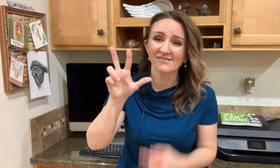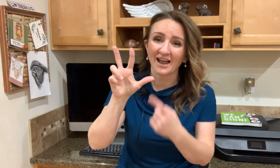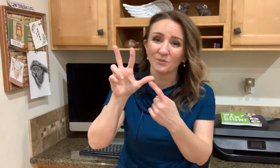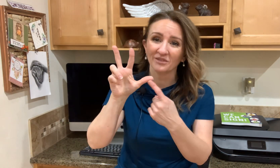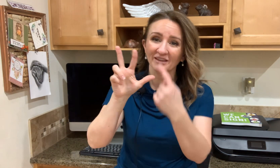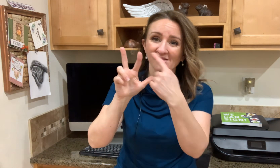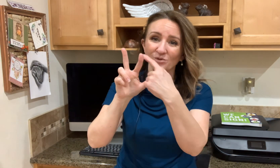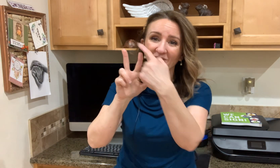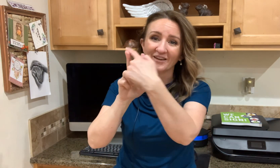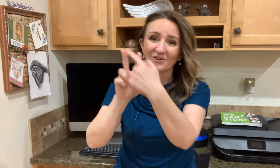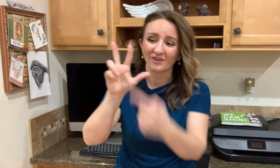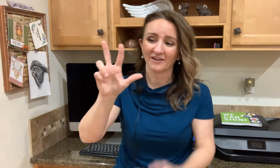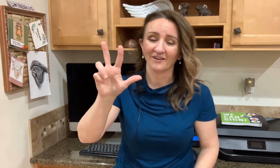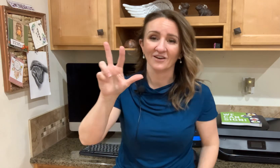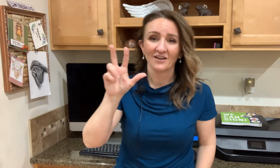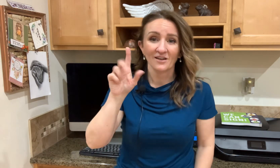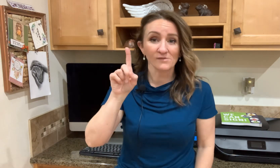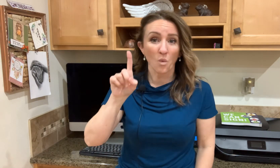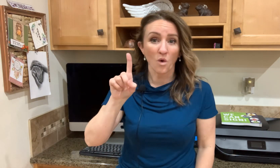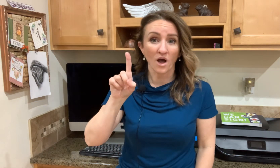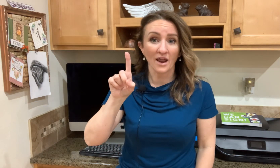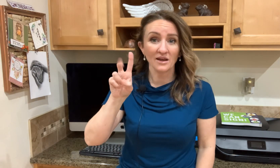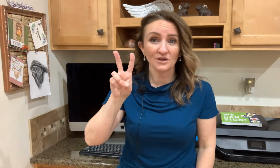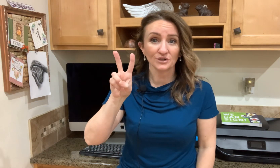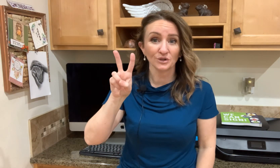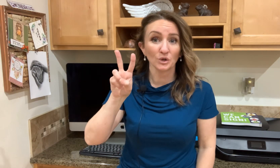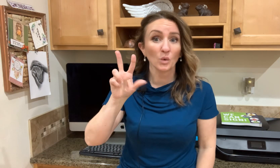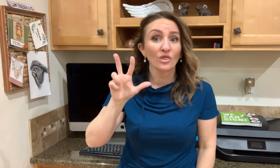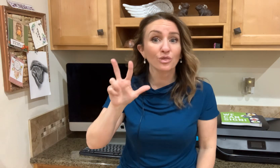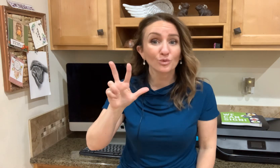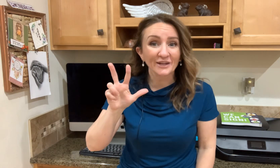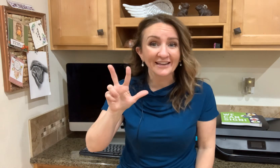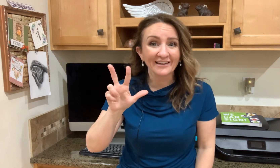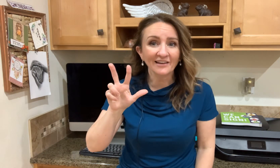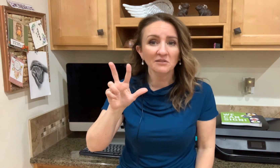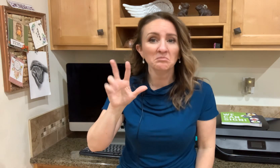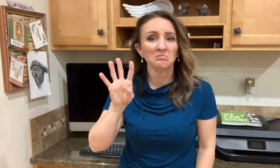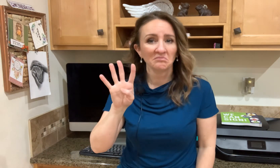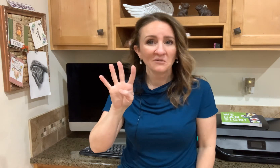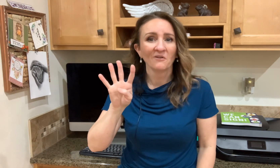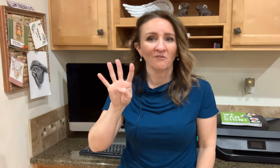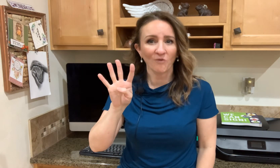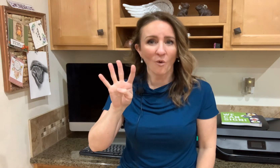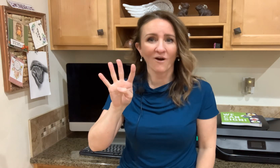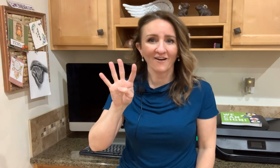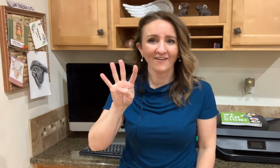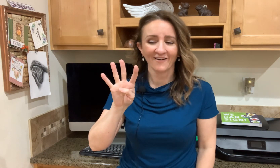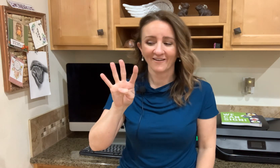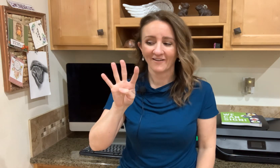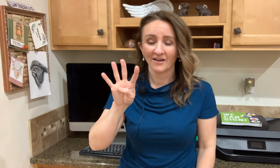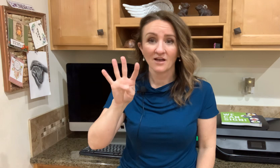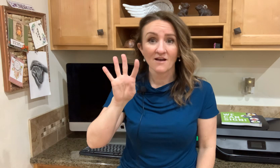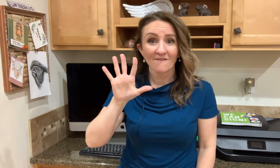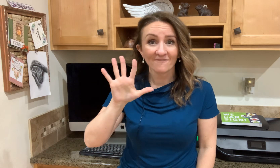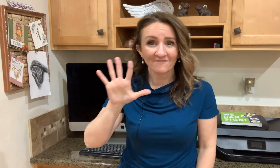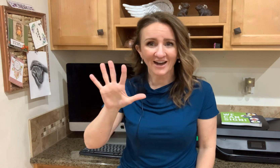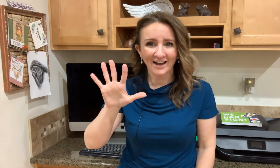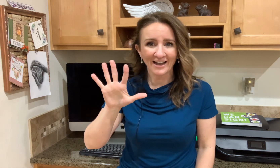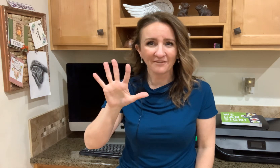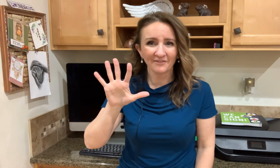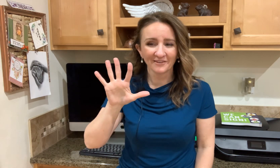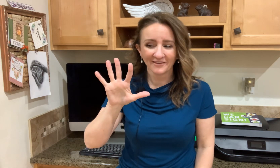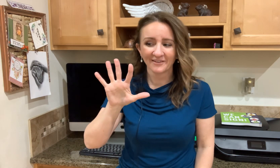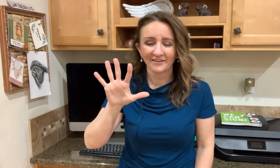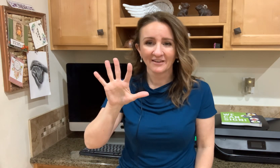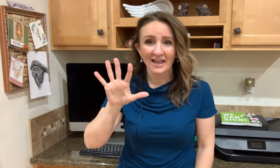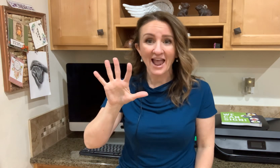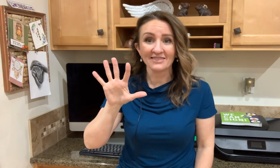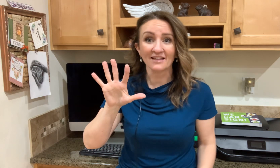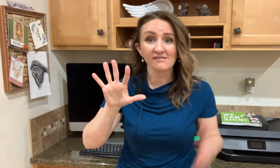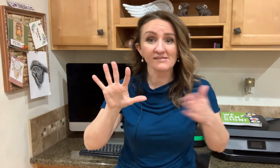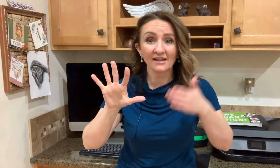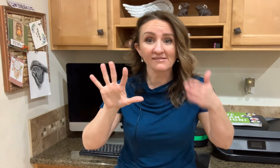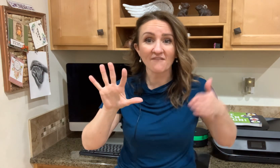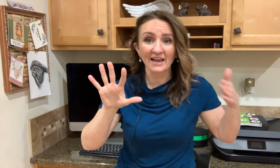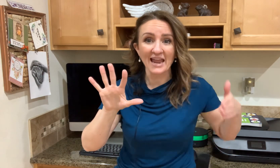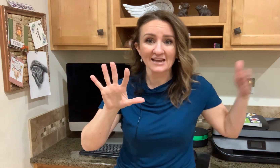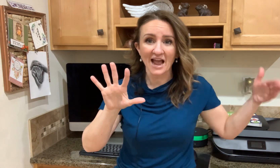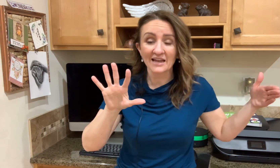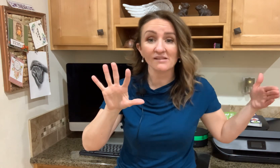done with these 3 fingers right here, so 1 2 3 4 5 and then 6 7 8 9 is a